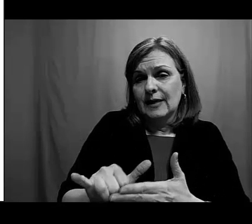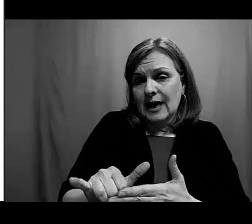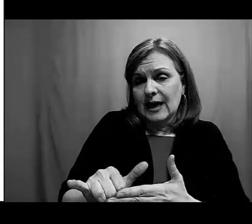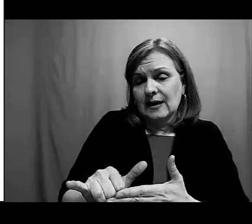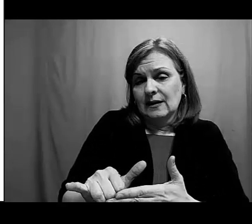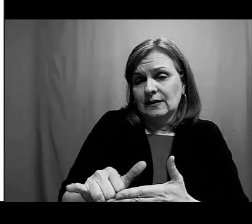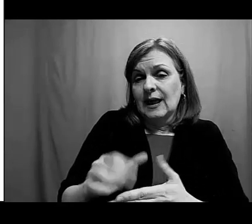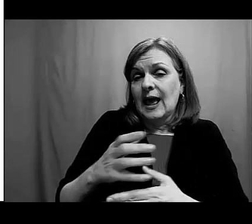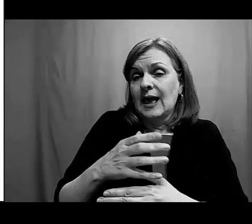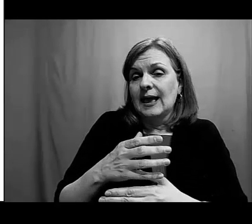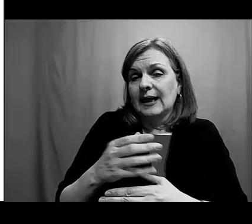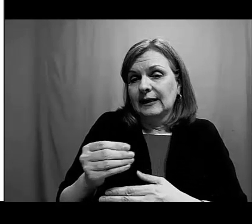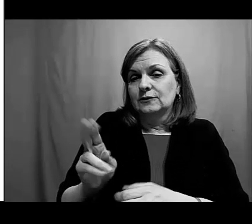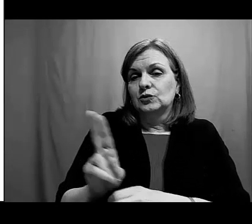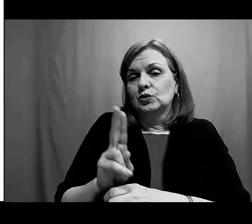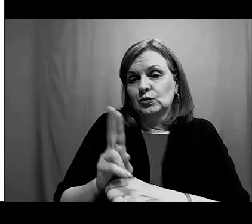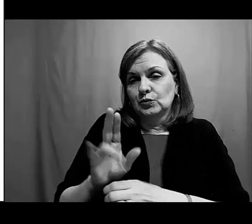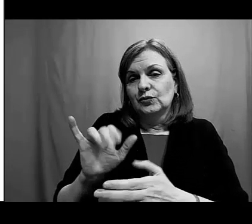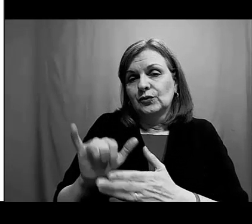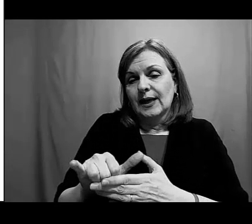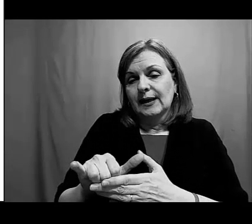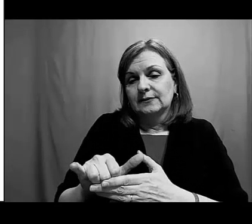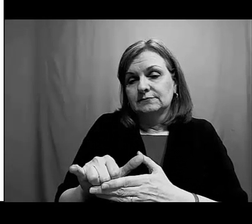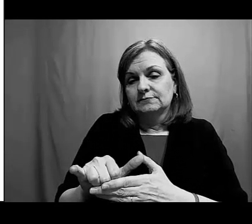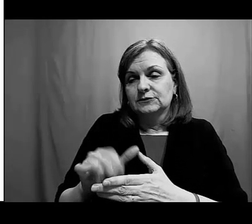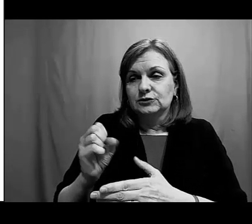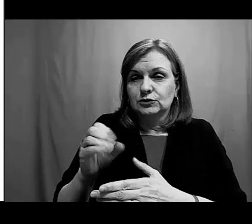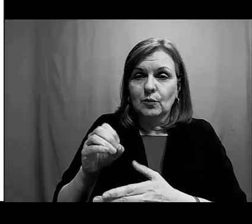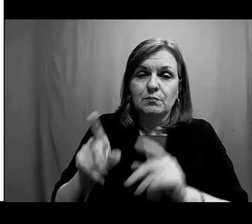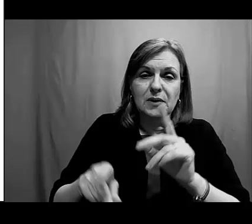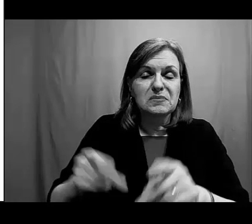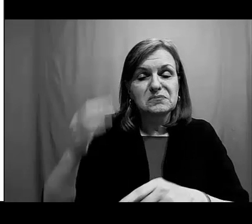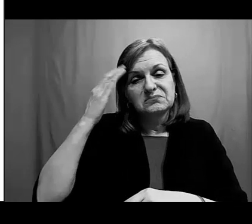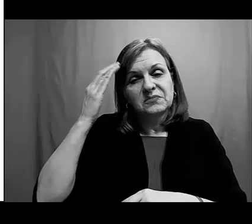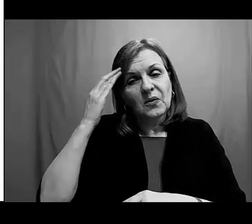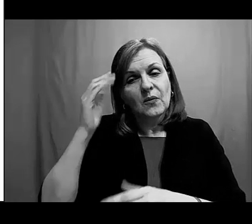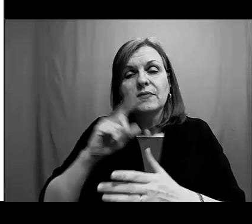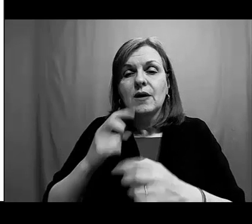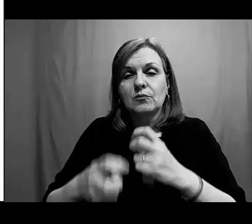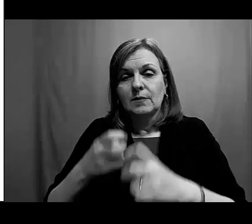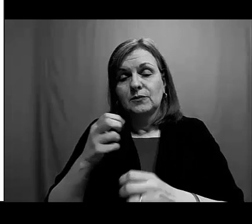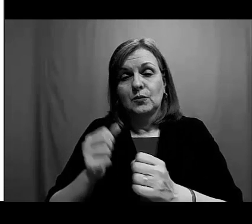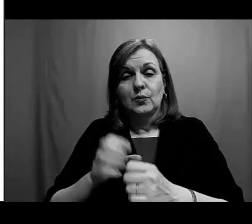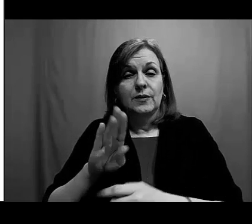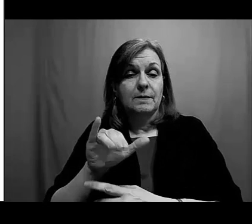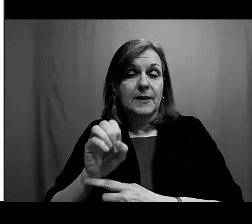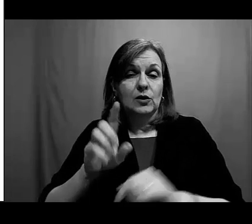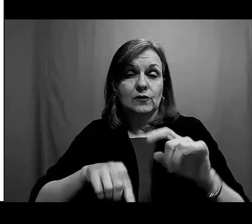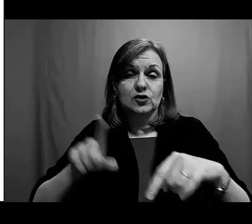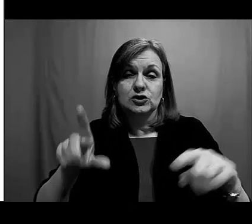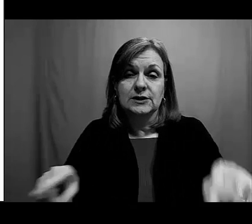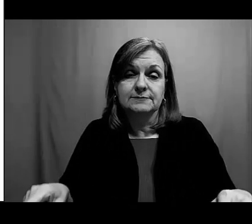but use it to increase awareness of the problems associated with biodiversity?